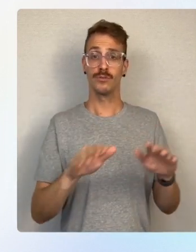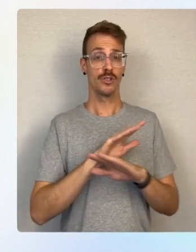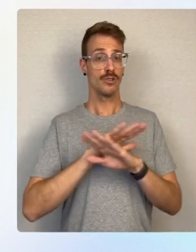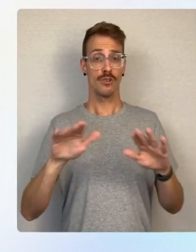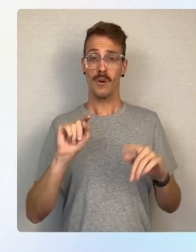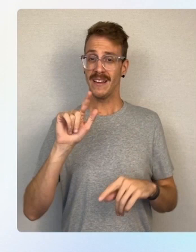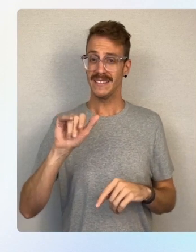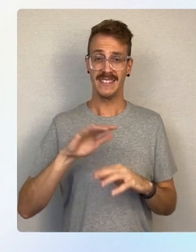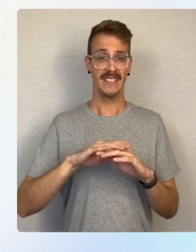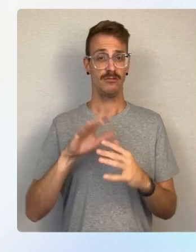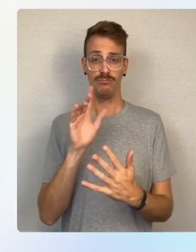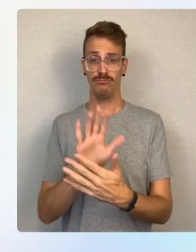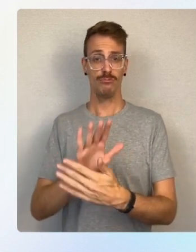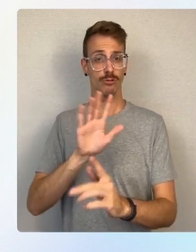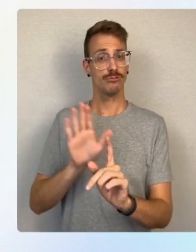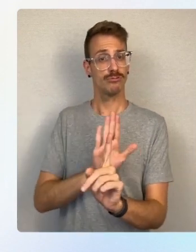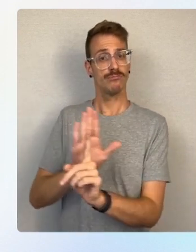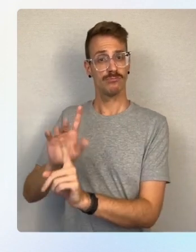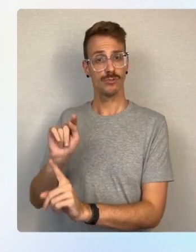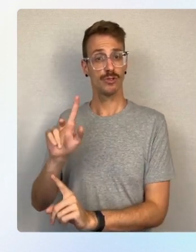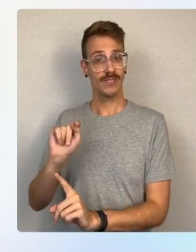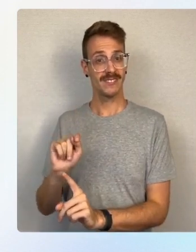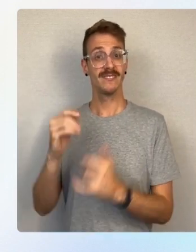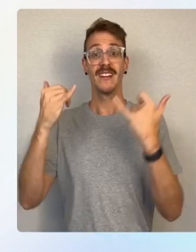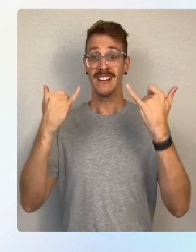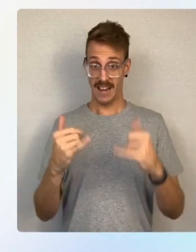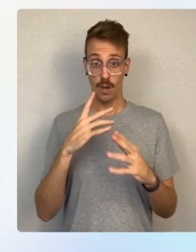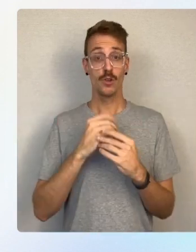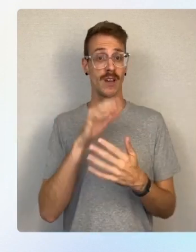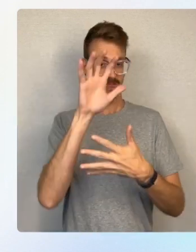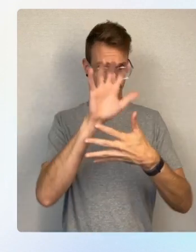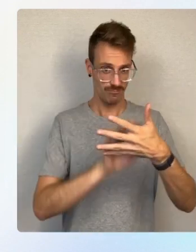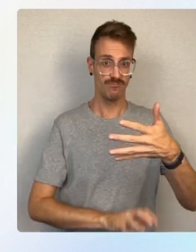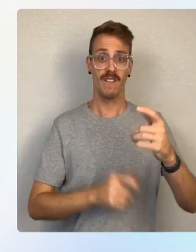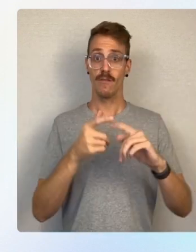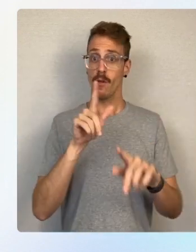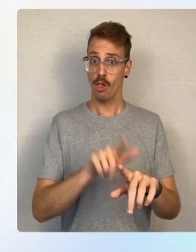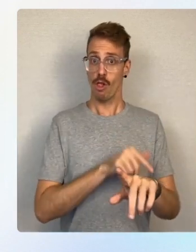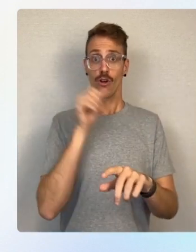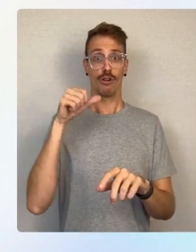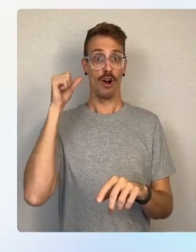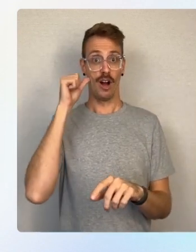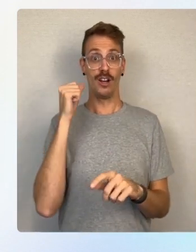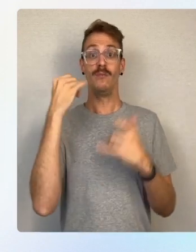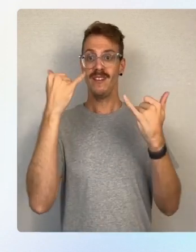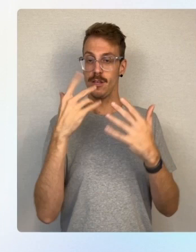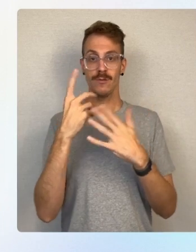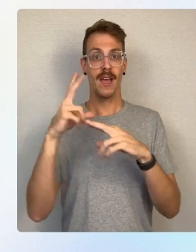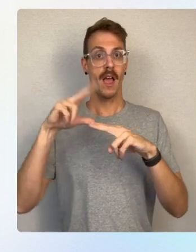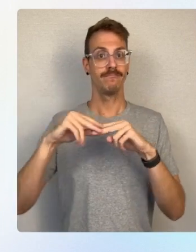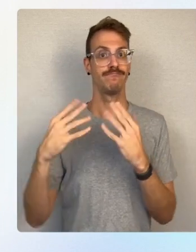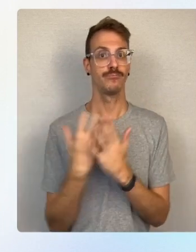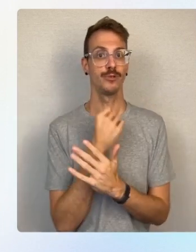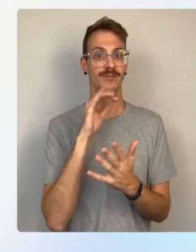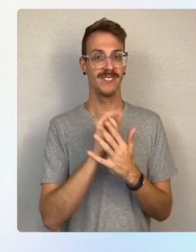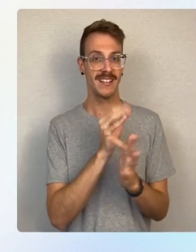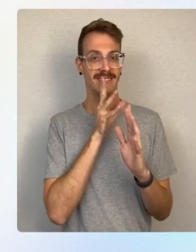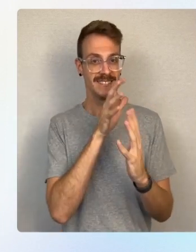no intents, entities, or traits. Now you can get the transcription from longer audio, and there are many ways you can leverage dictation